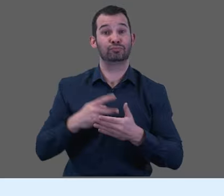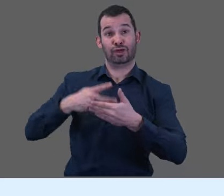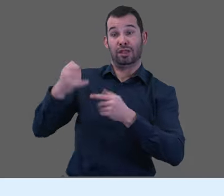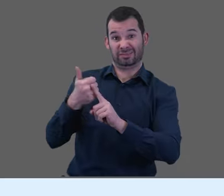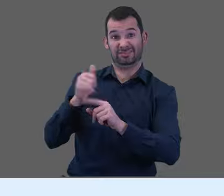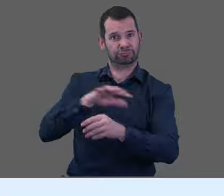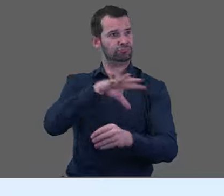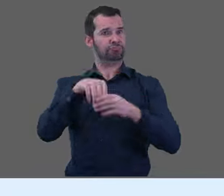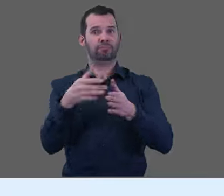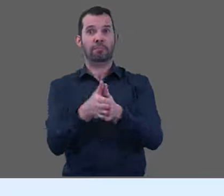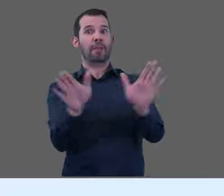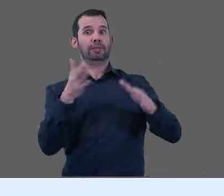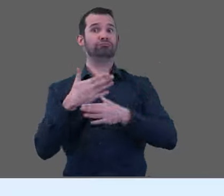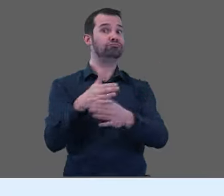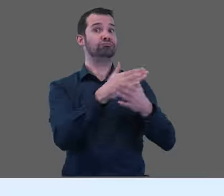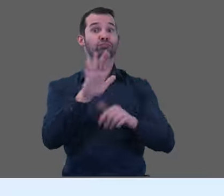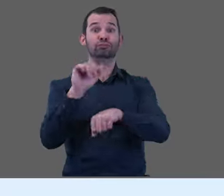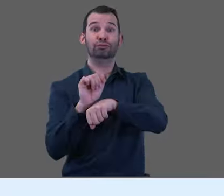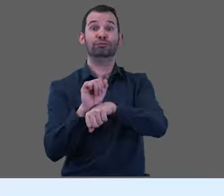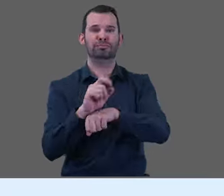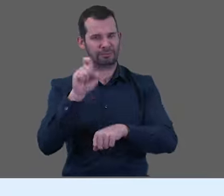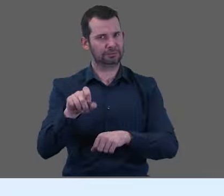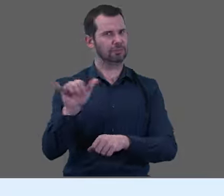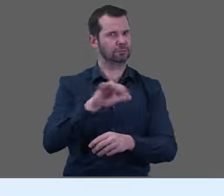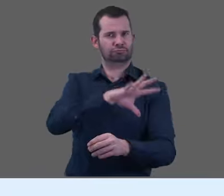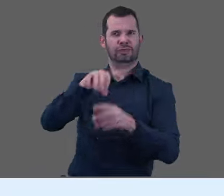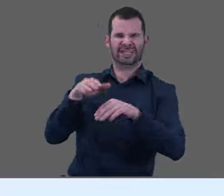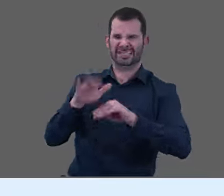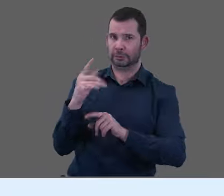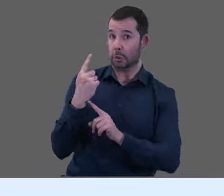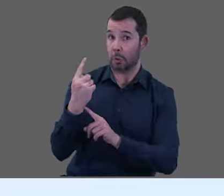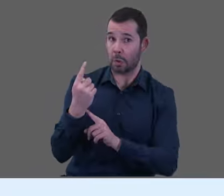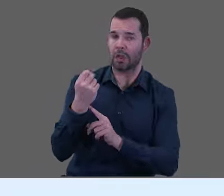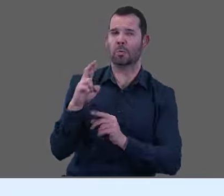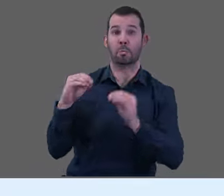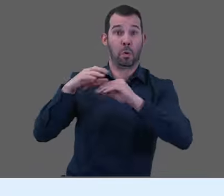Projects that involve public sharing of work must also involve at least one